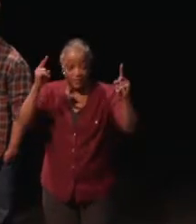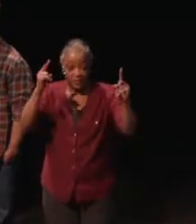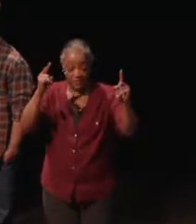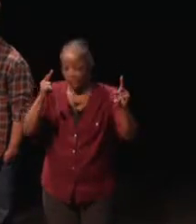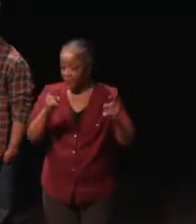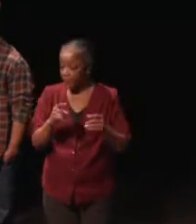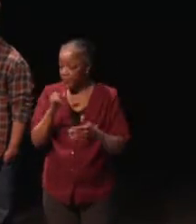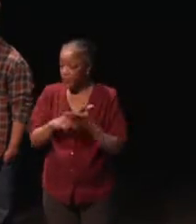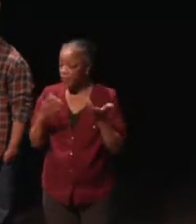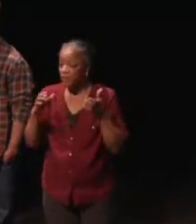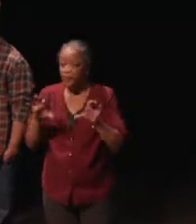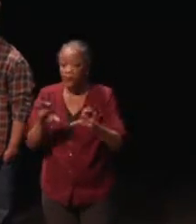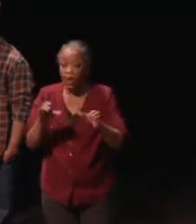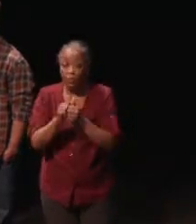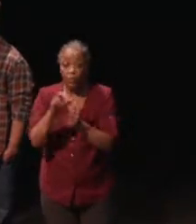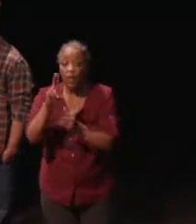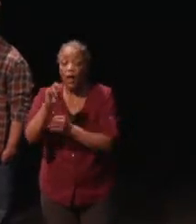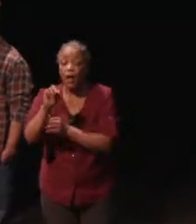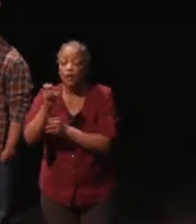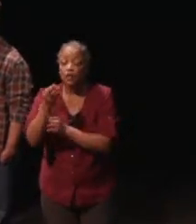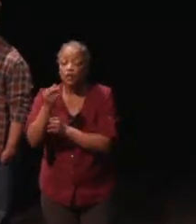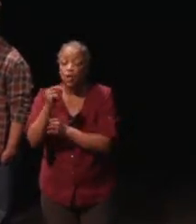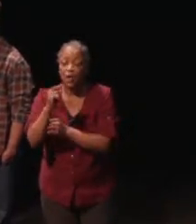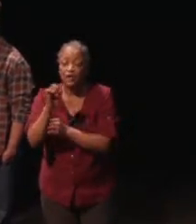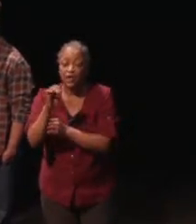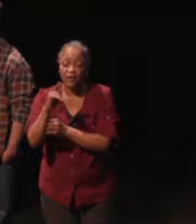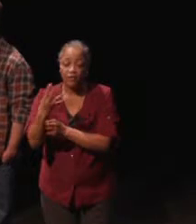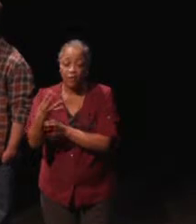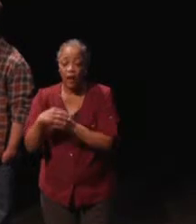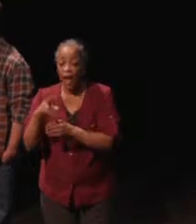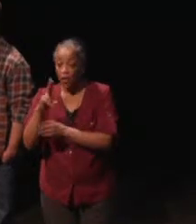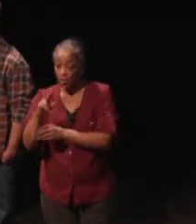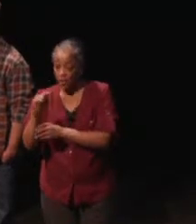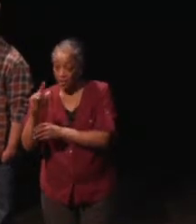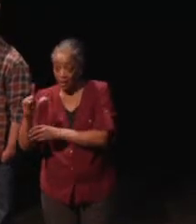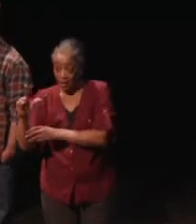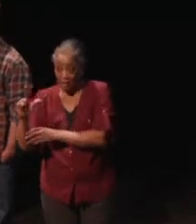Uncharted 4 and UTLL was to design all of our accessibility